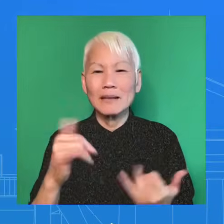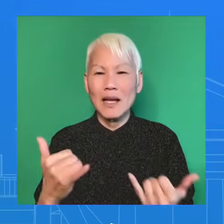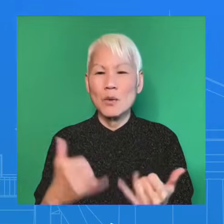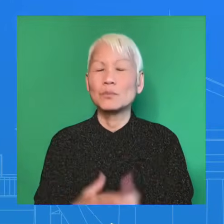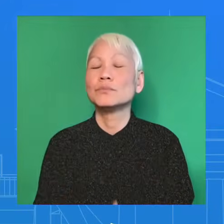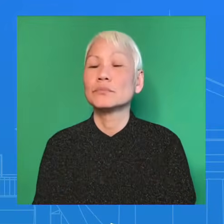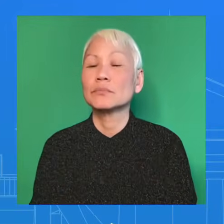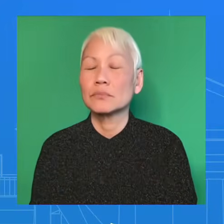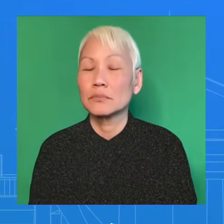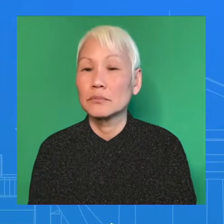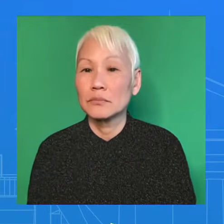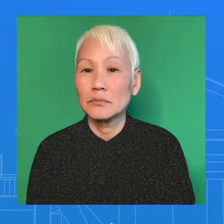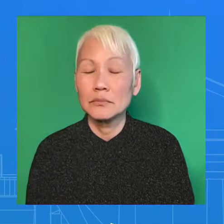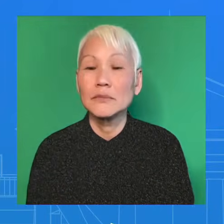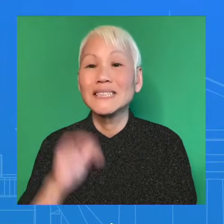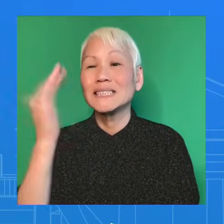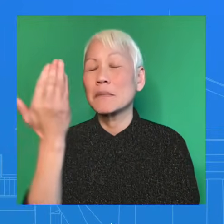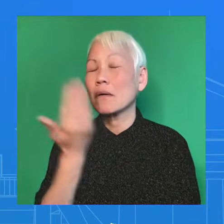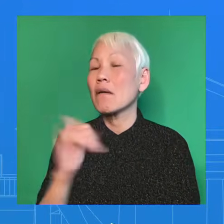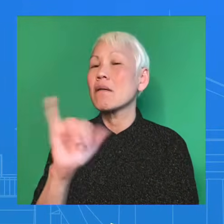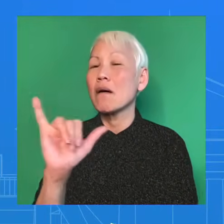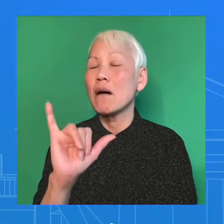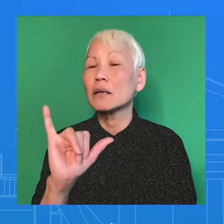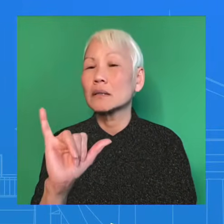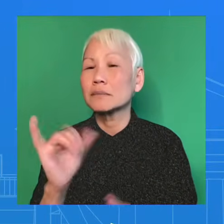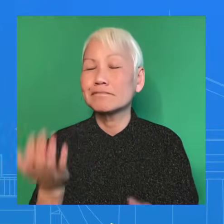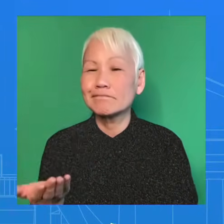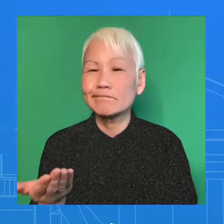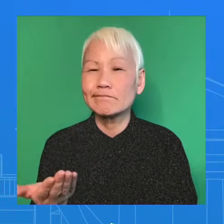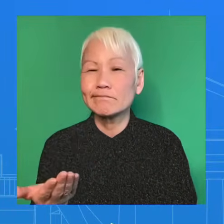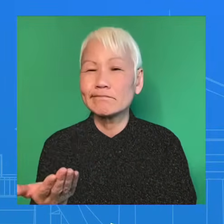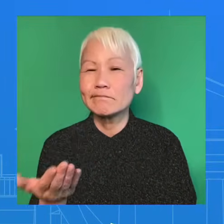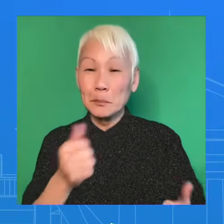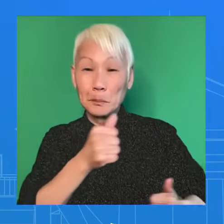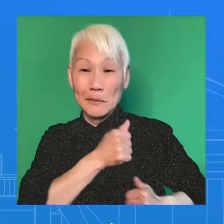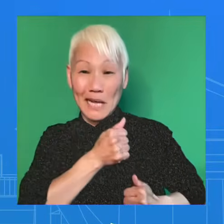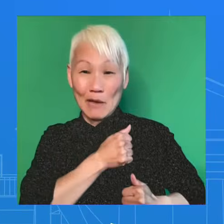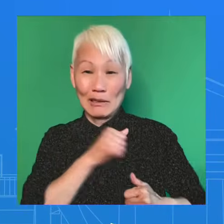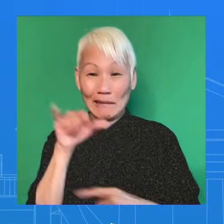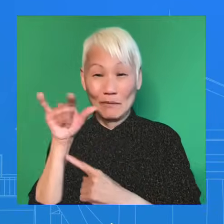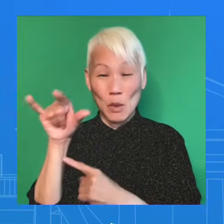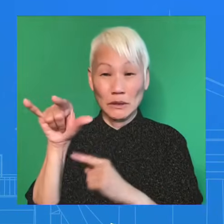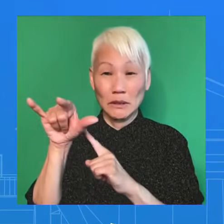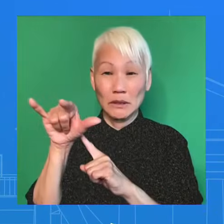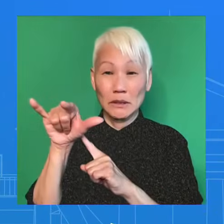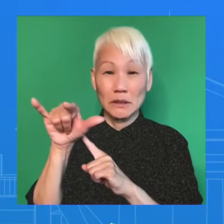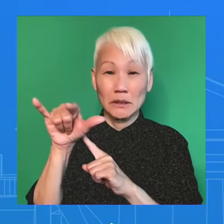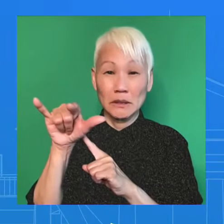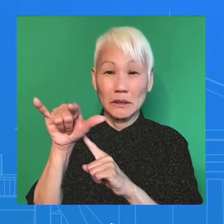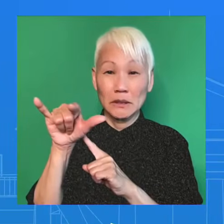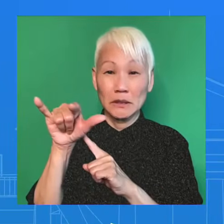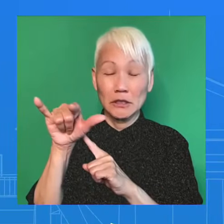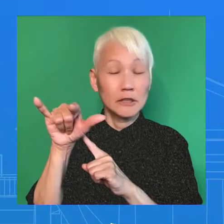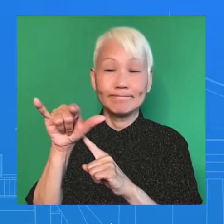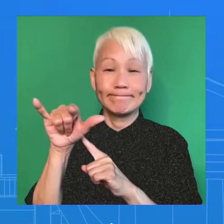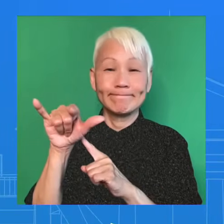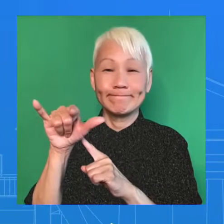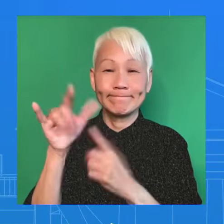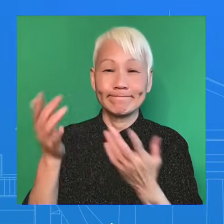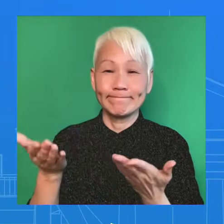and making some of the officers who work with him available to at least speak with us, in part because -- I'm quoting from an e-mail here